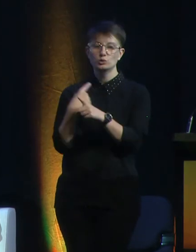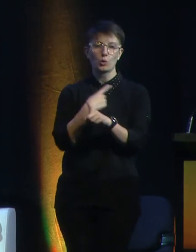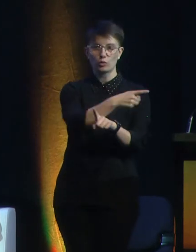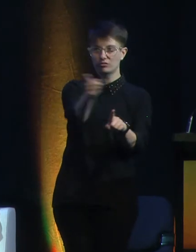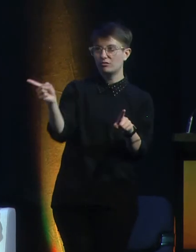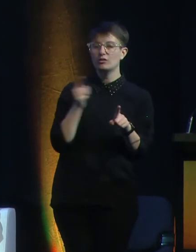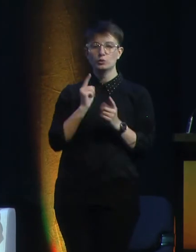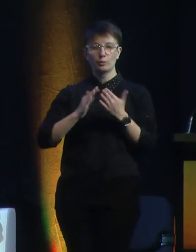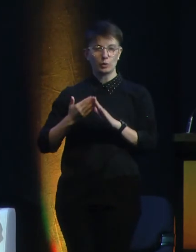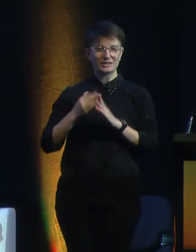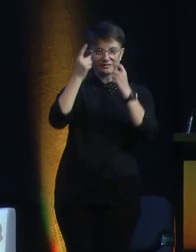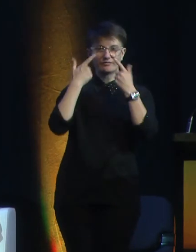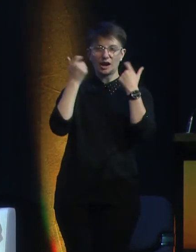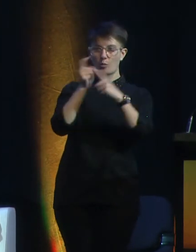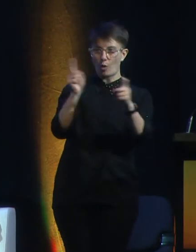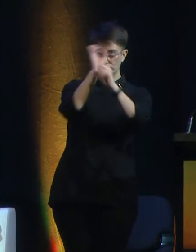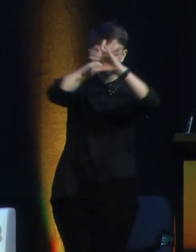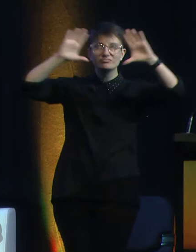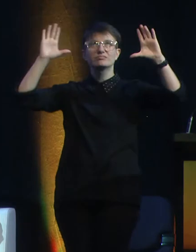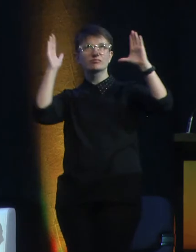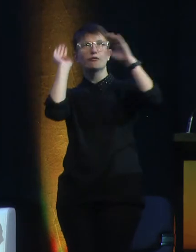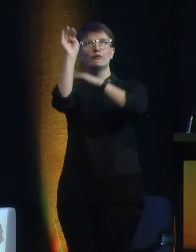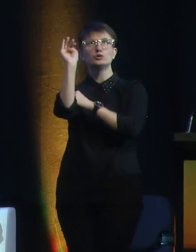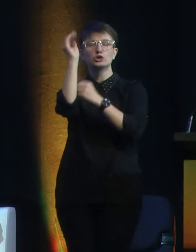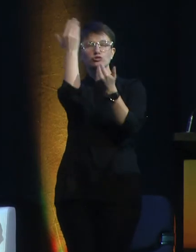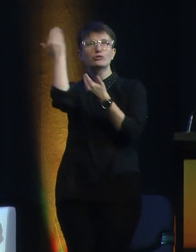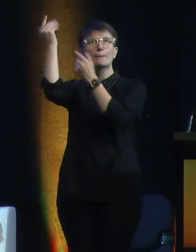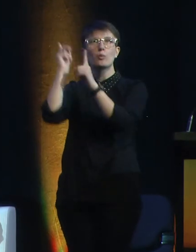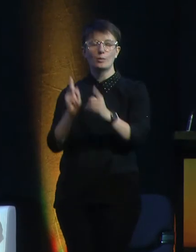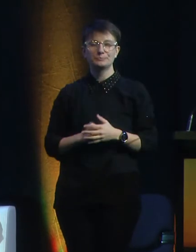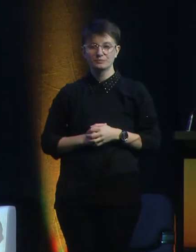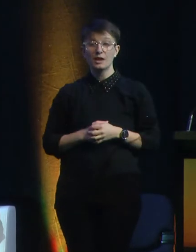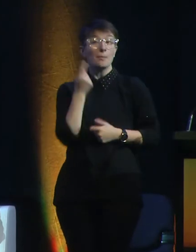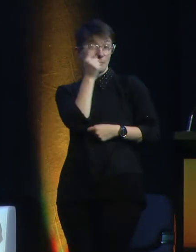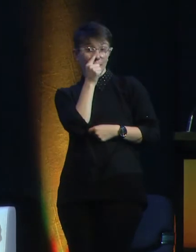engaged in our engaging and are stepping up in terms of social media and people being